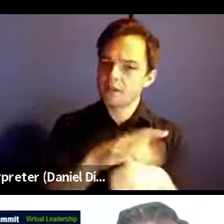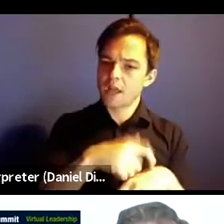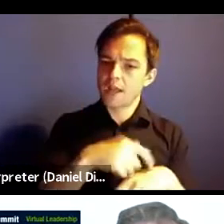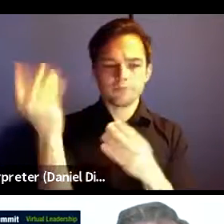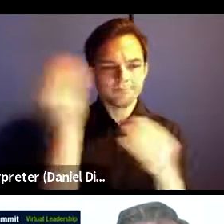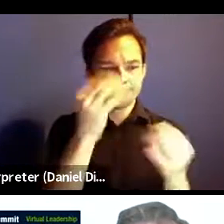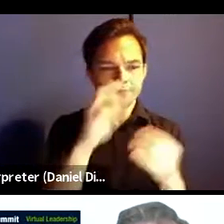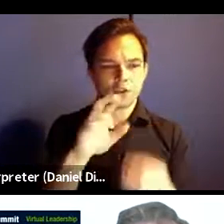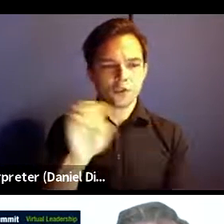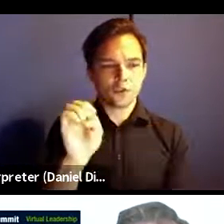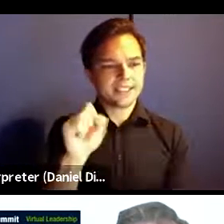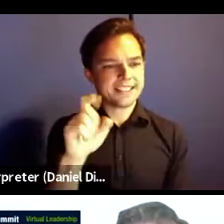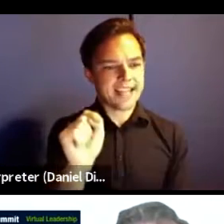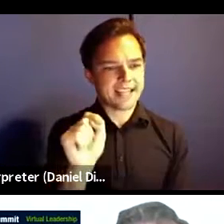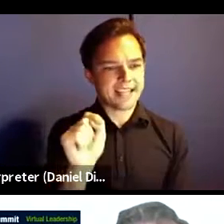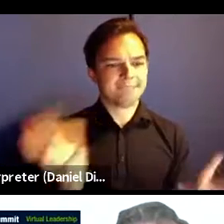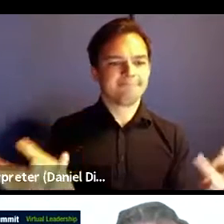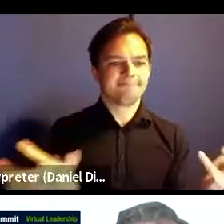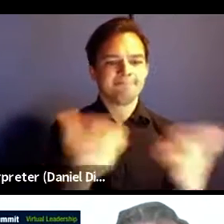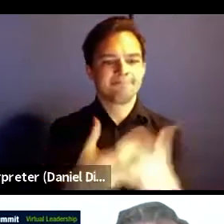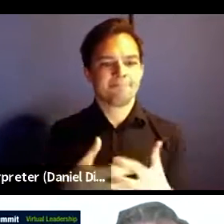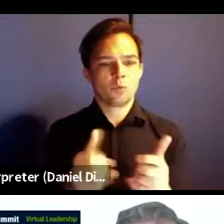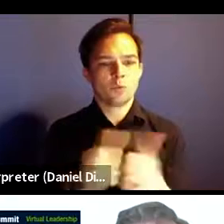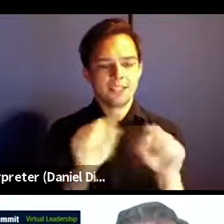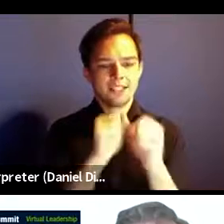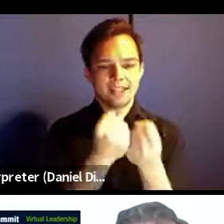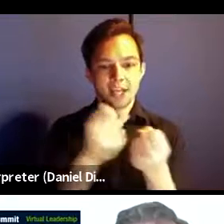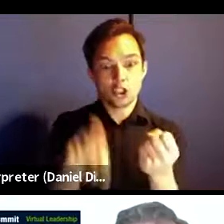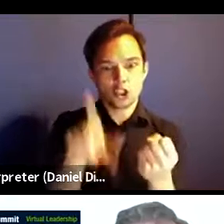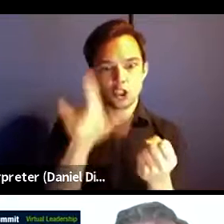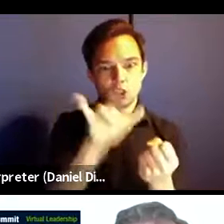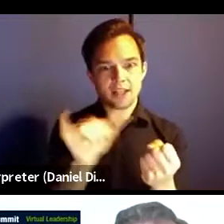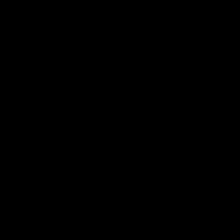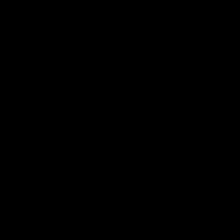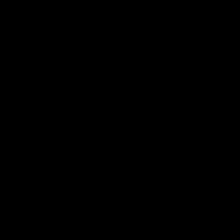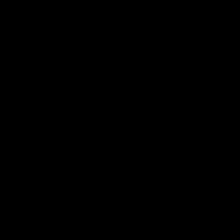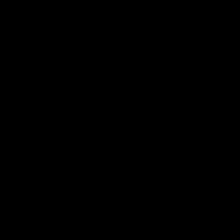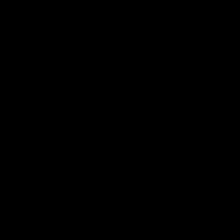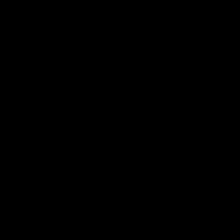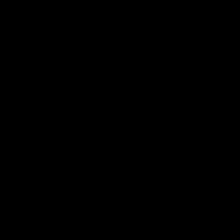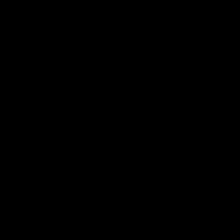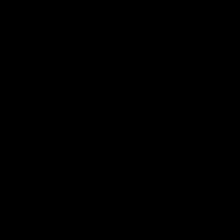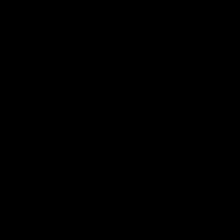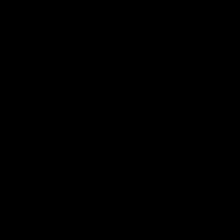what society should look like for humans but also for our planet and all the inhabitants, so.